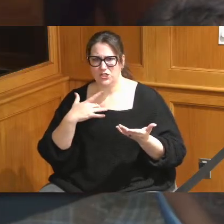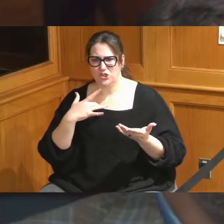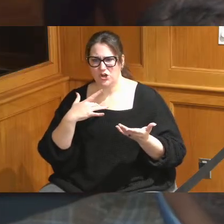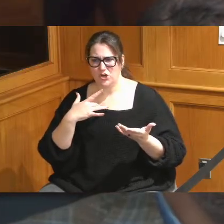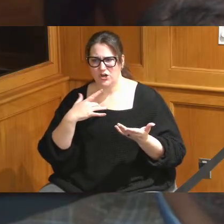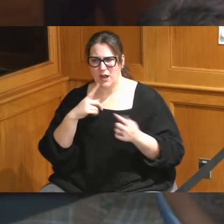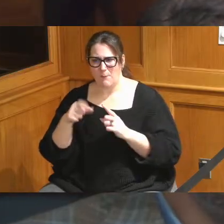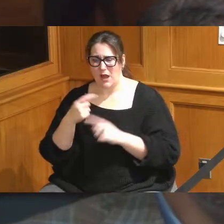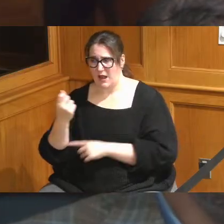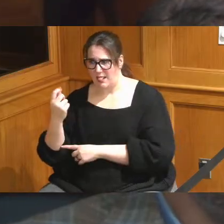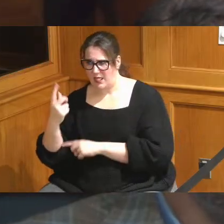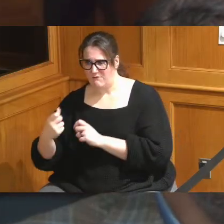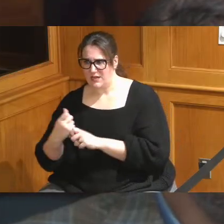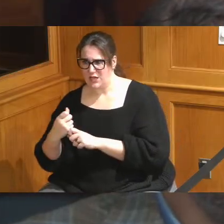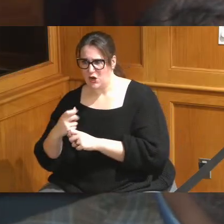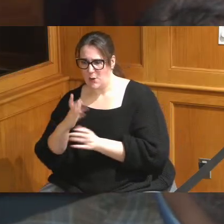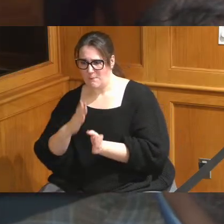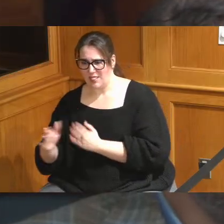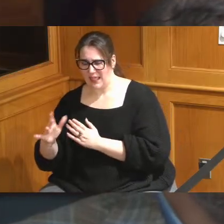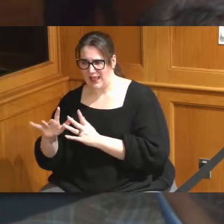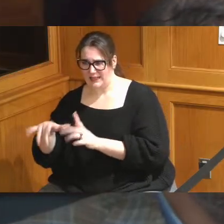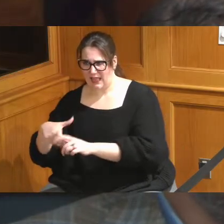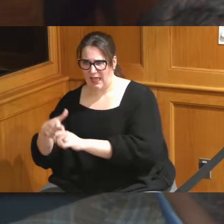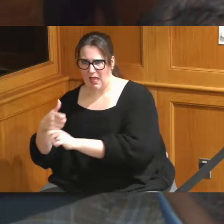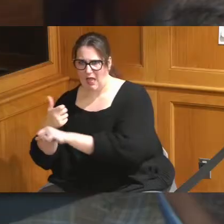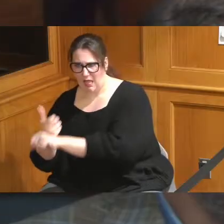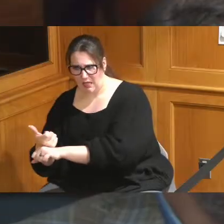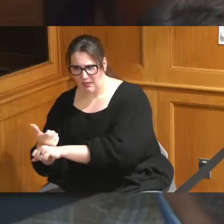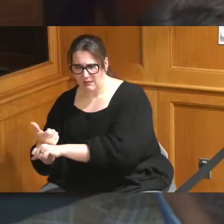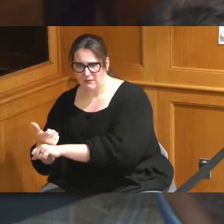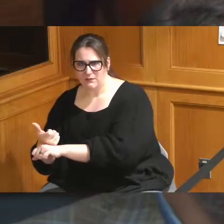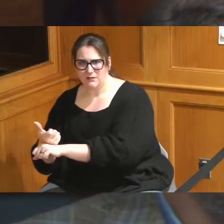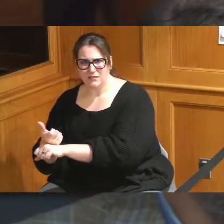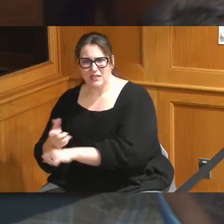plan that handcuffs us. Now, if this is just a concept, we ain't got to vote on it. We don't